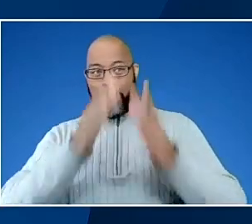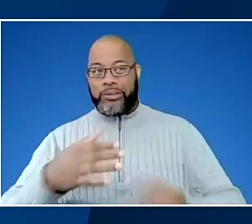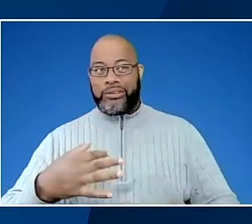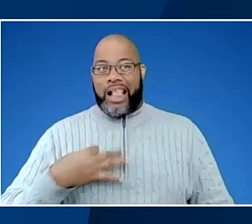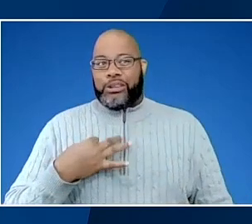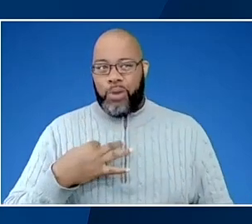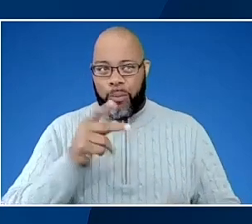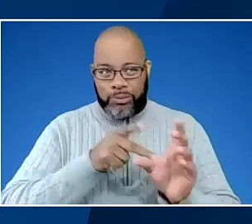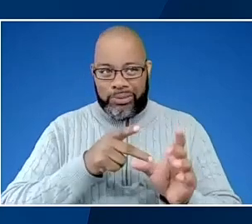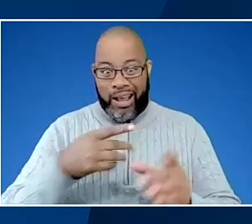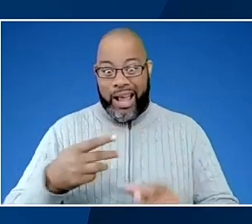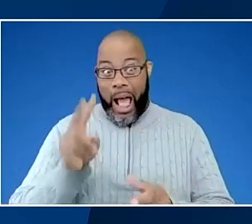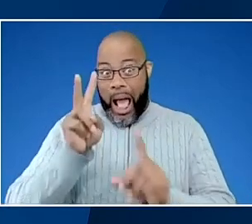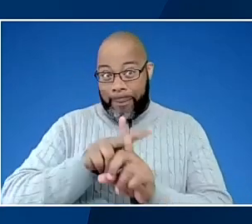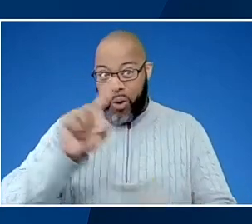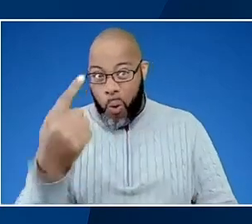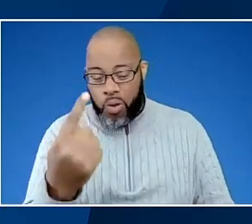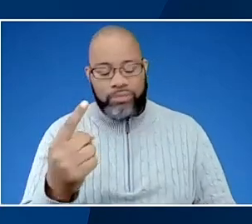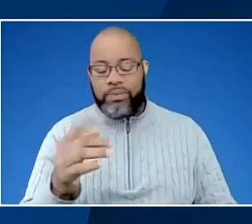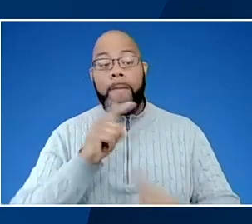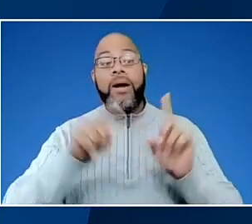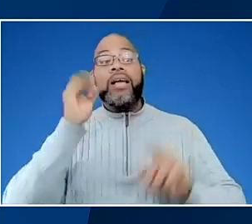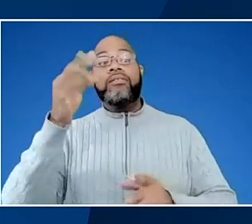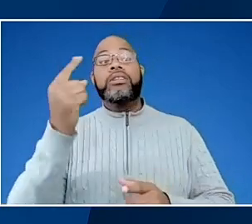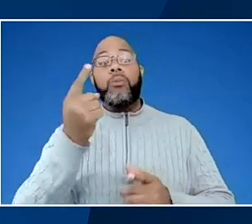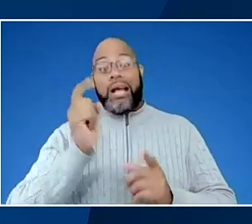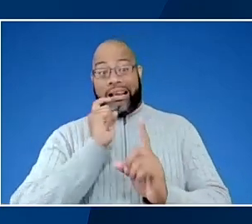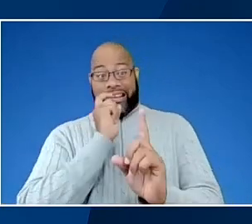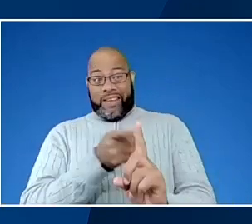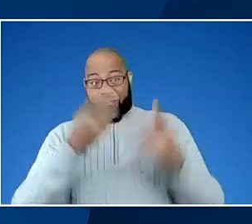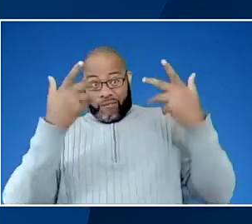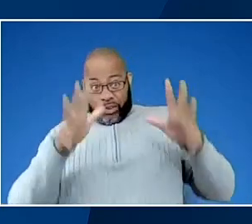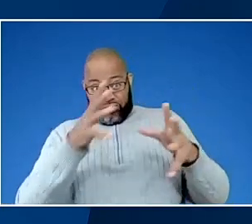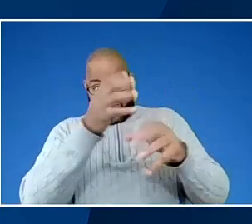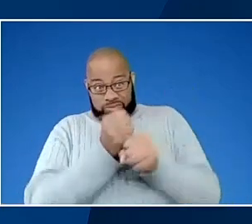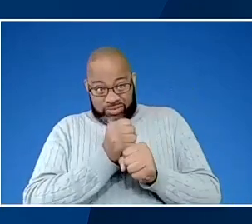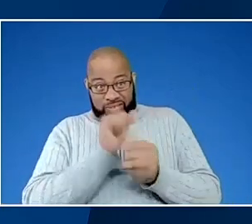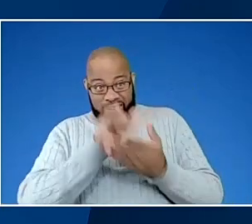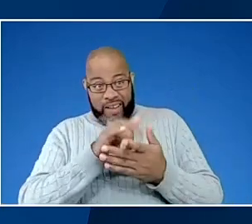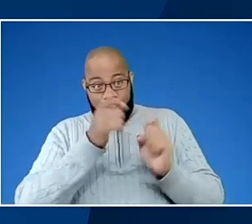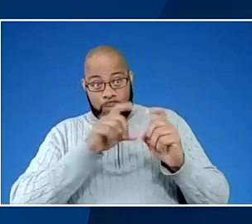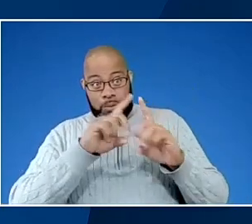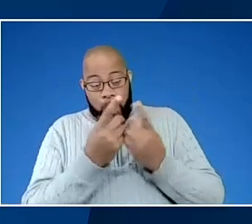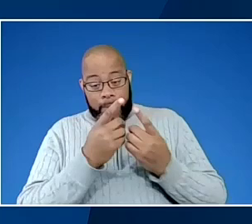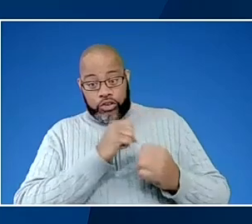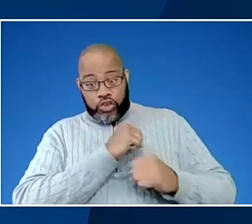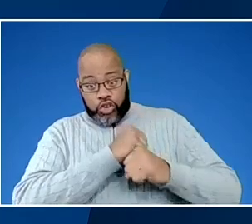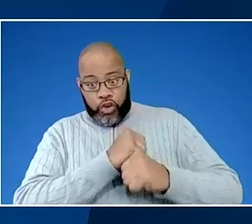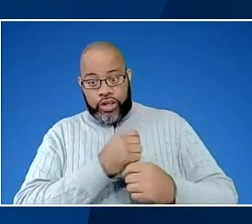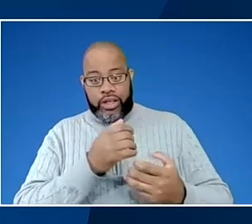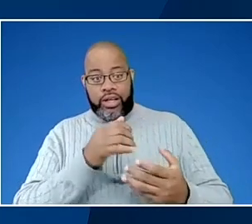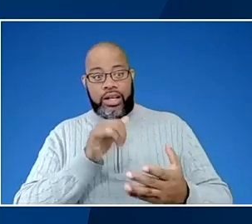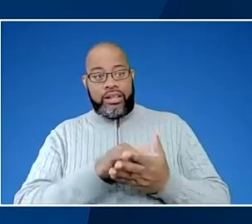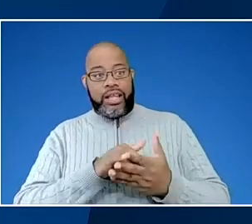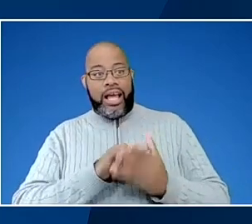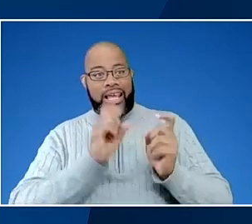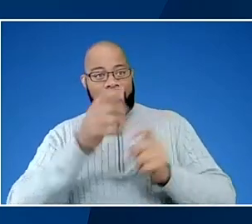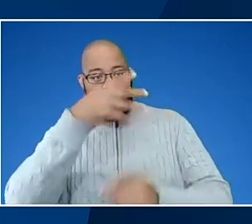But currently, if somebody was granted asylum by the Department of Homeland Security, granted refugee status, granted-